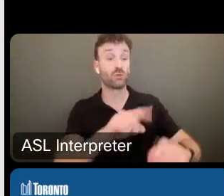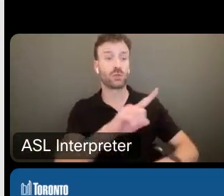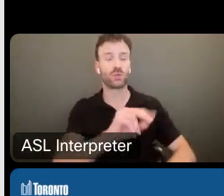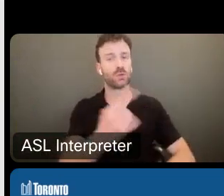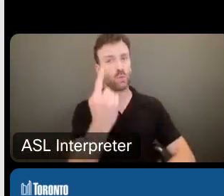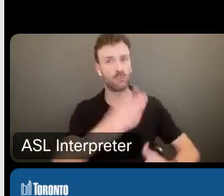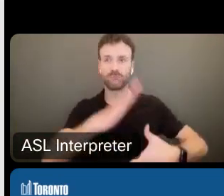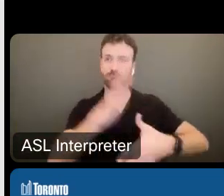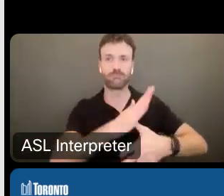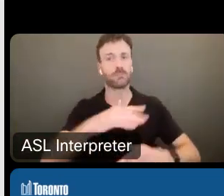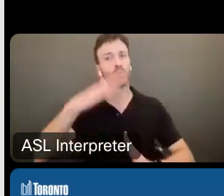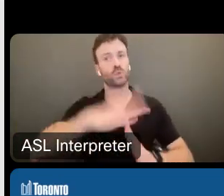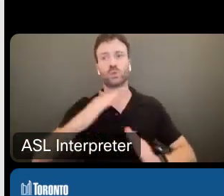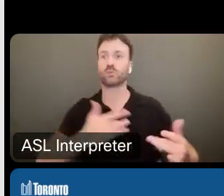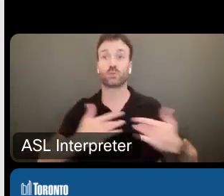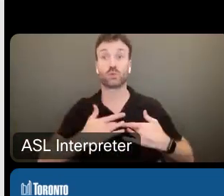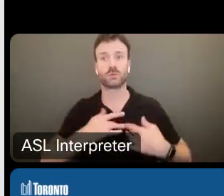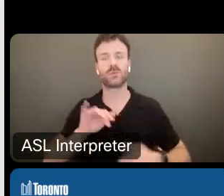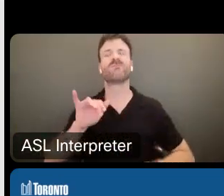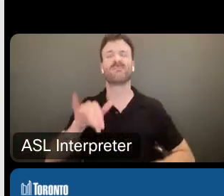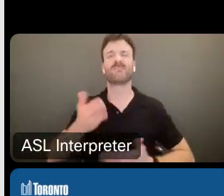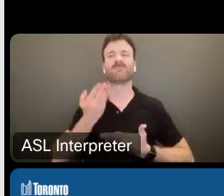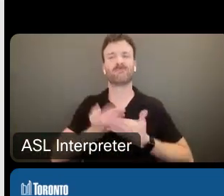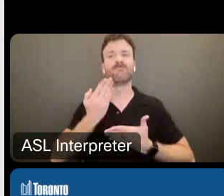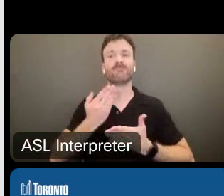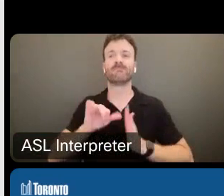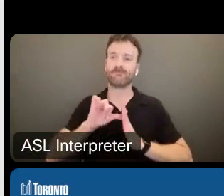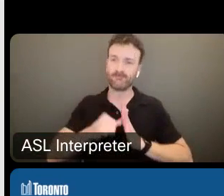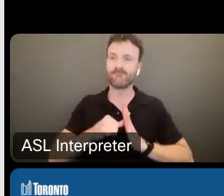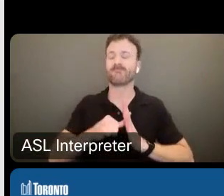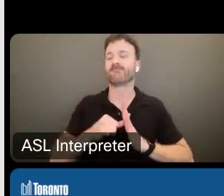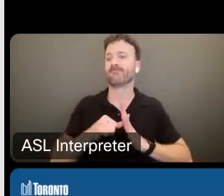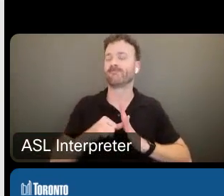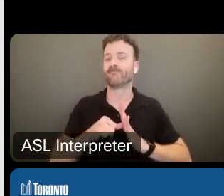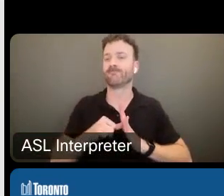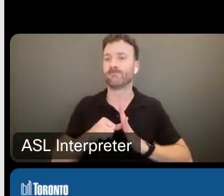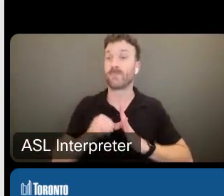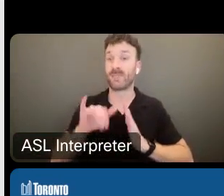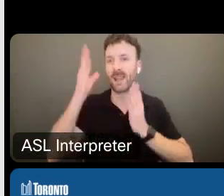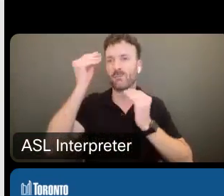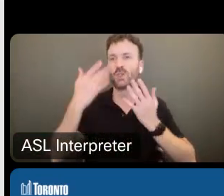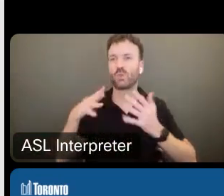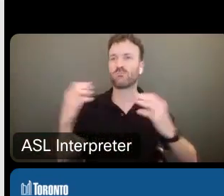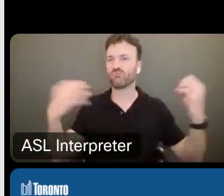So this validated and reinforced the information we've been hearing from the public, and our